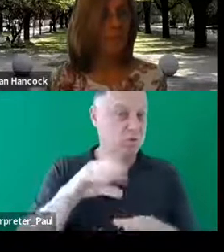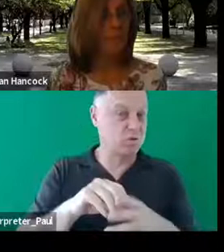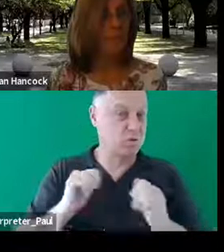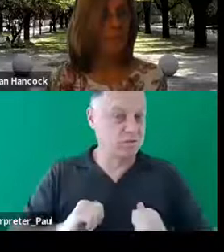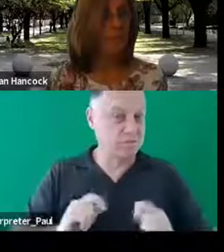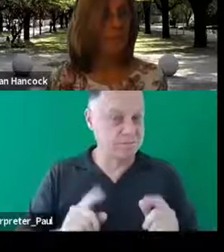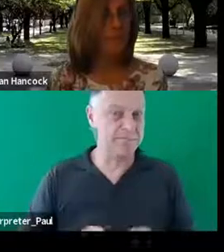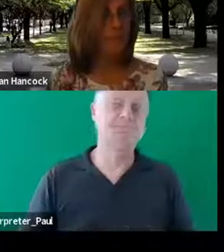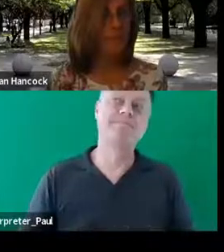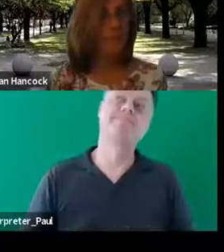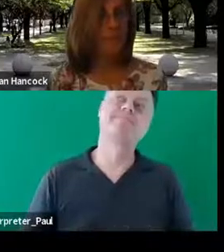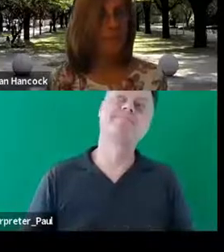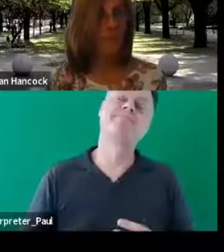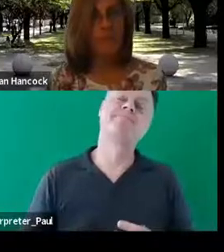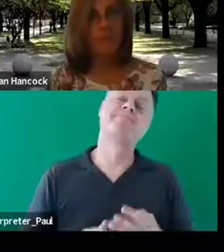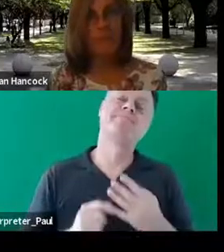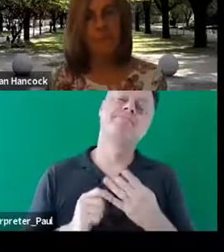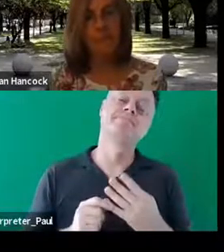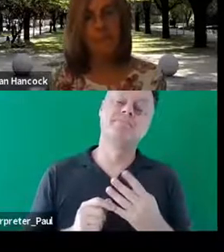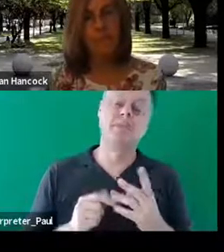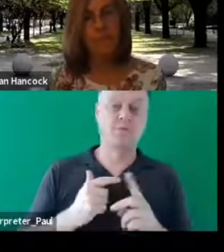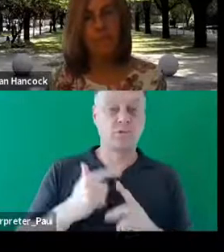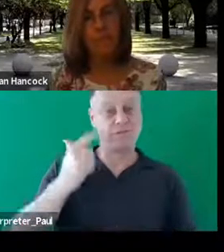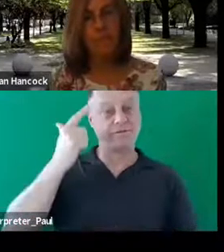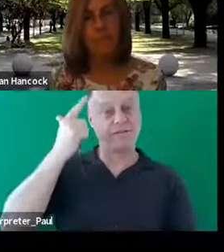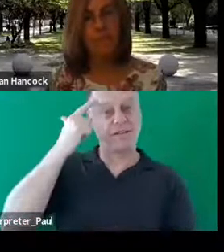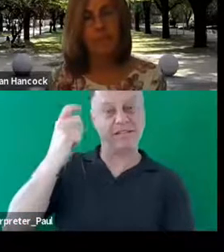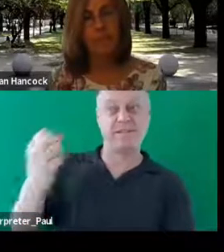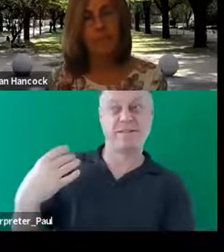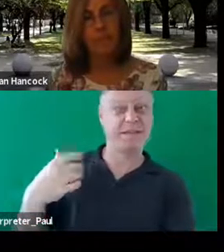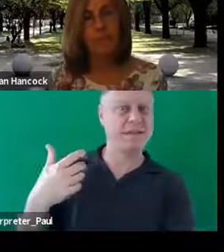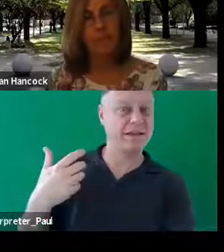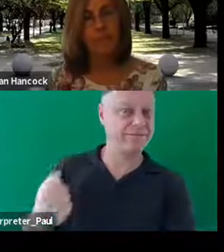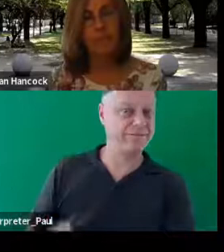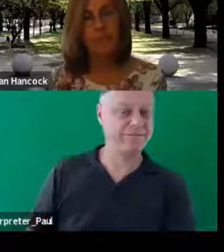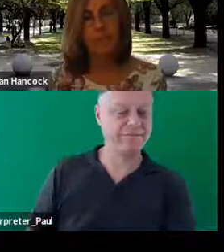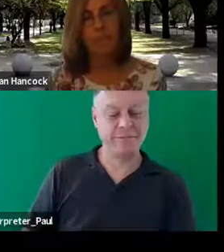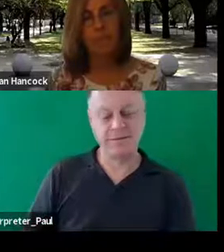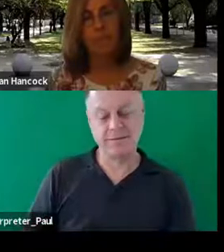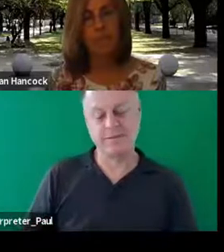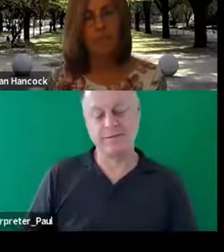had really positive feedback about the idea for the program. The students that we have